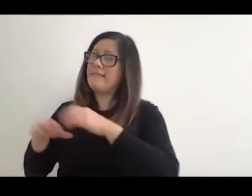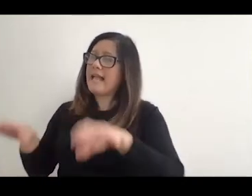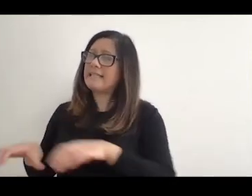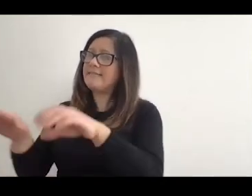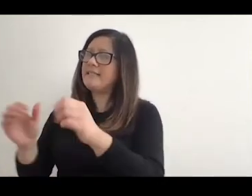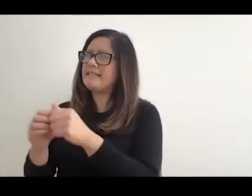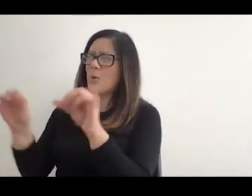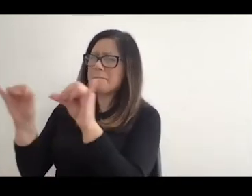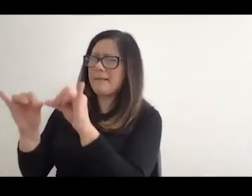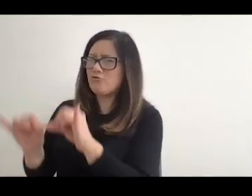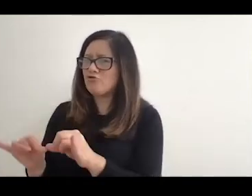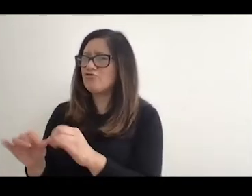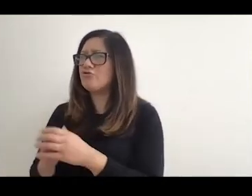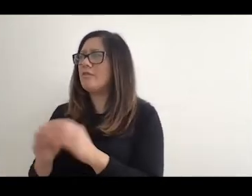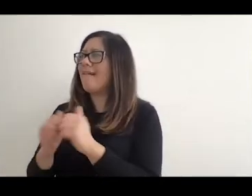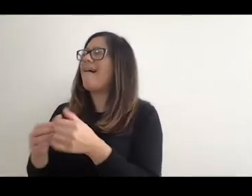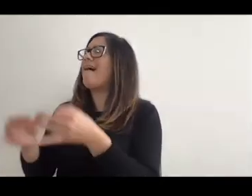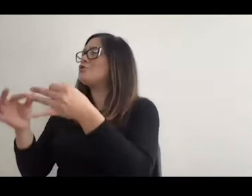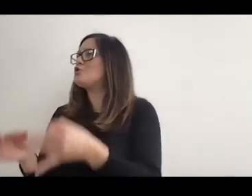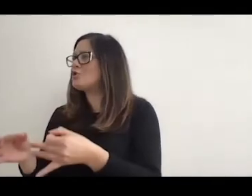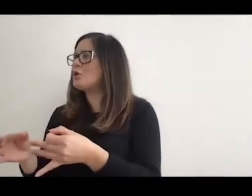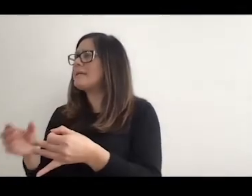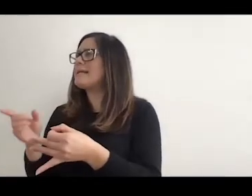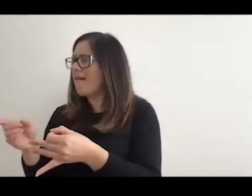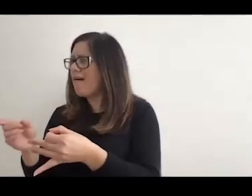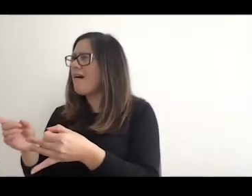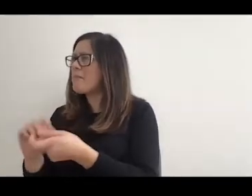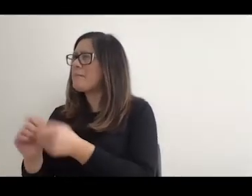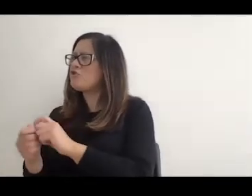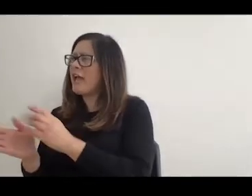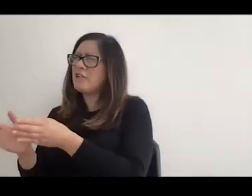how to measure it, how to determine. OK, maybe we need to take another